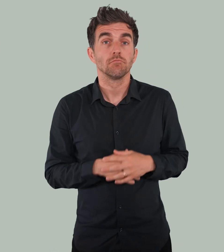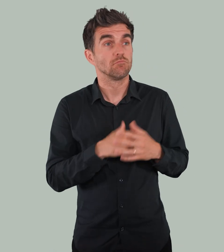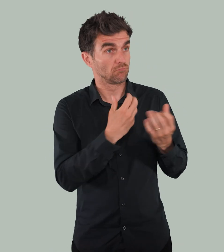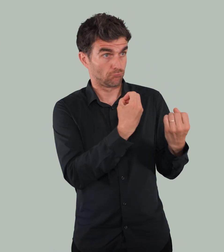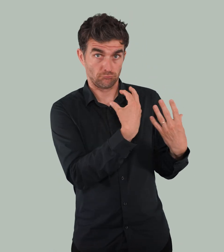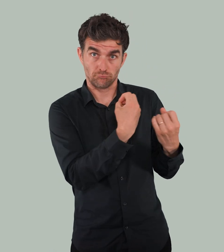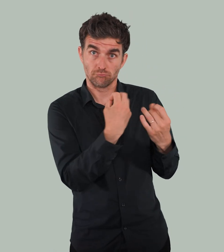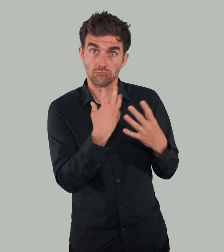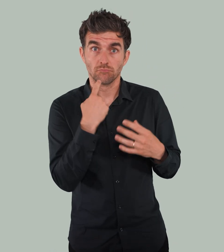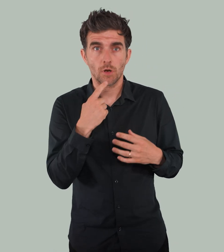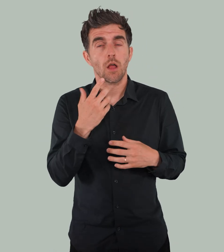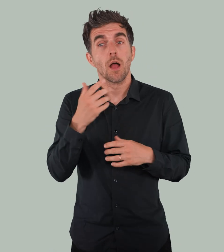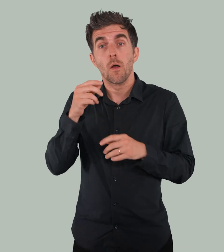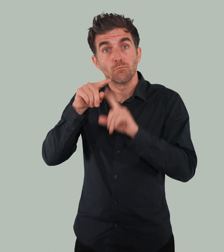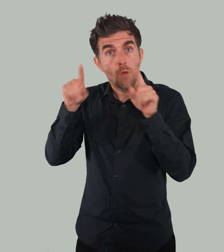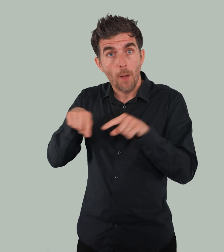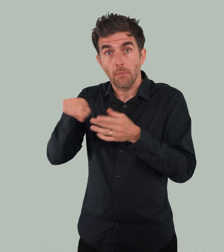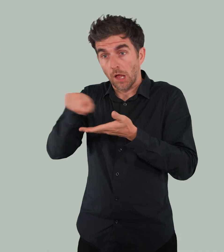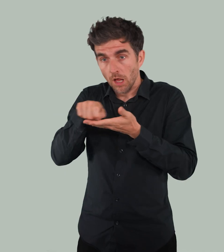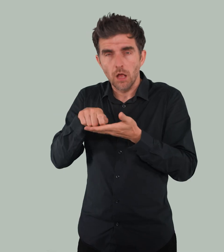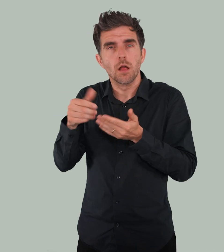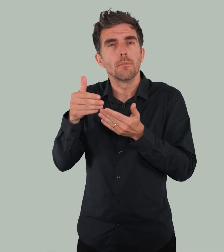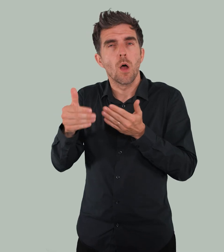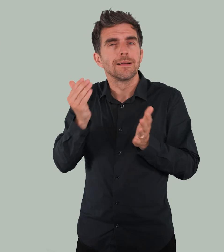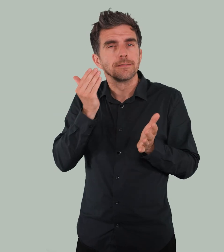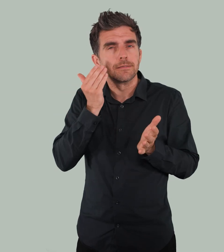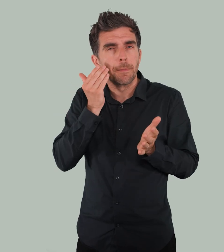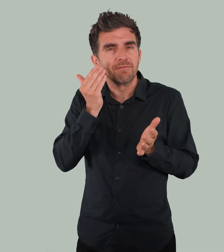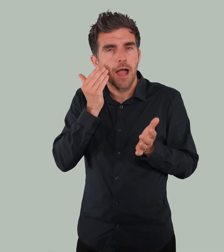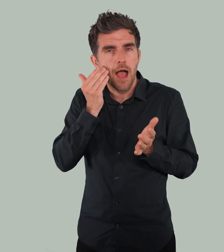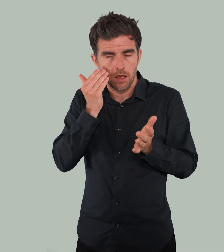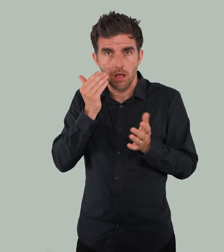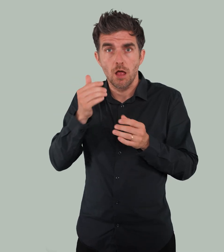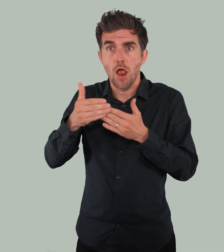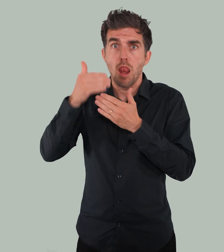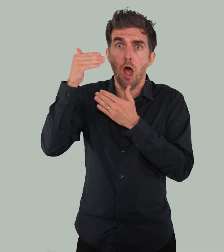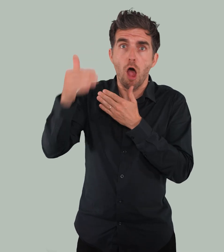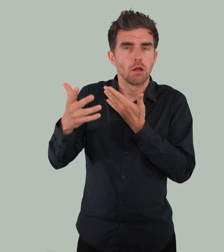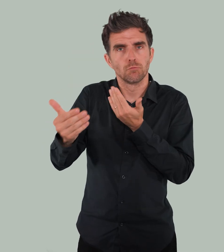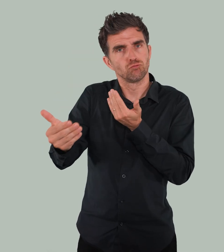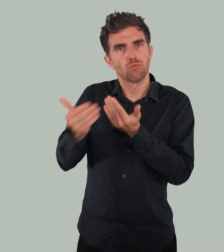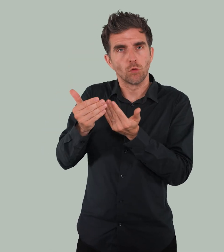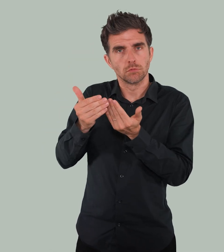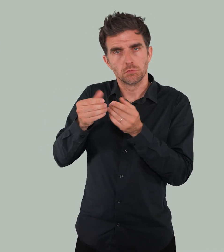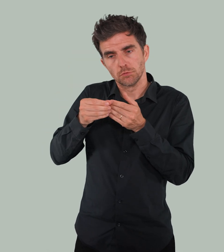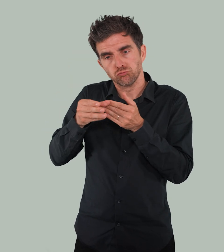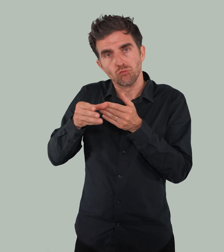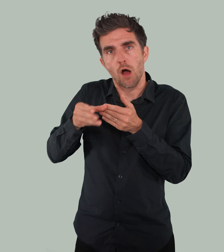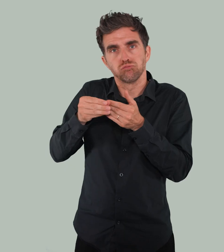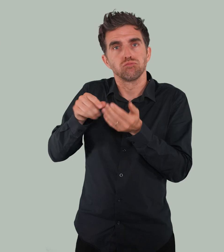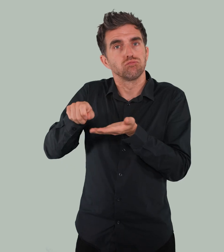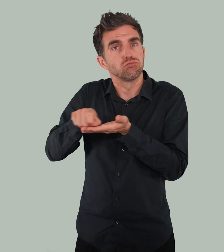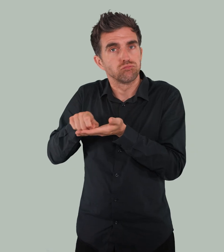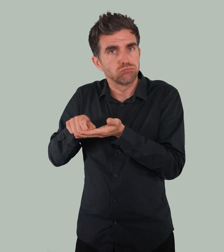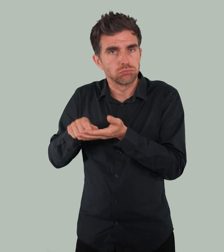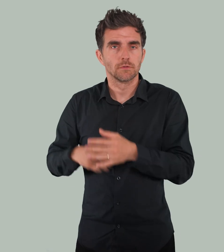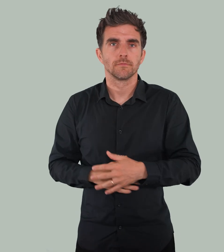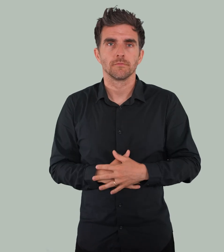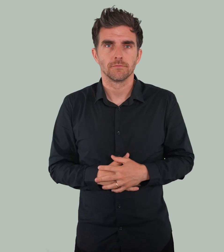Respondents suggest simplifying forms and shortening processes.